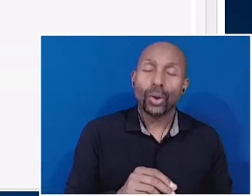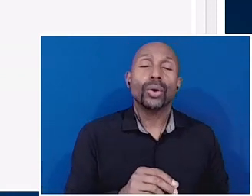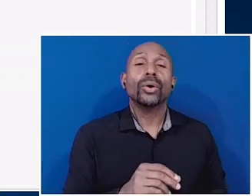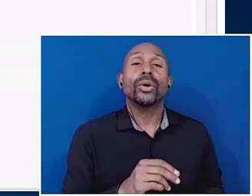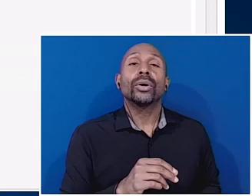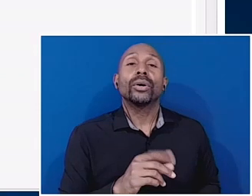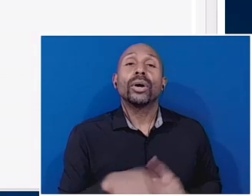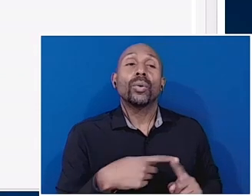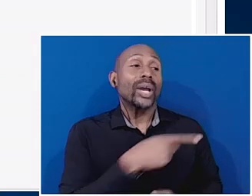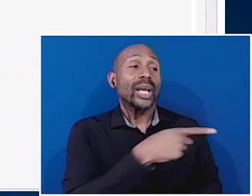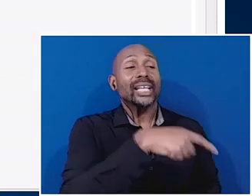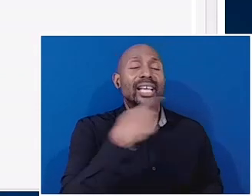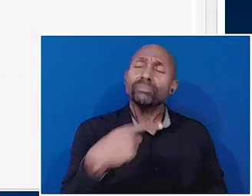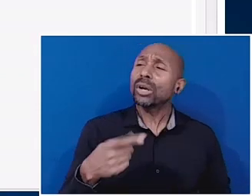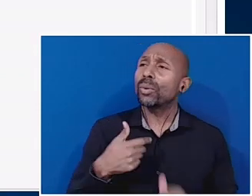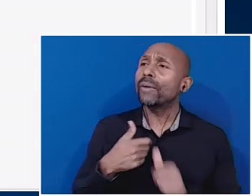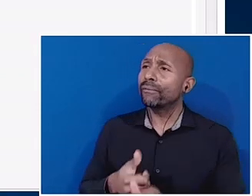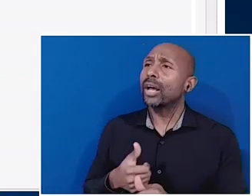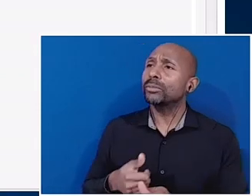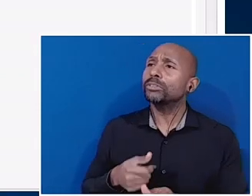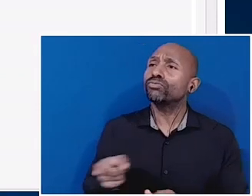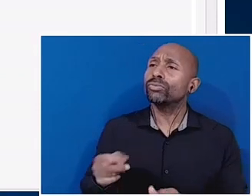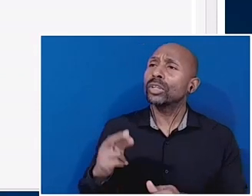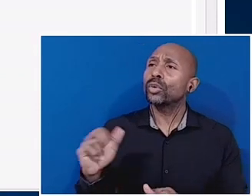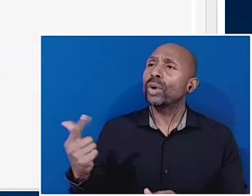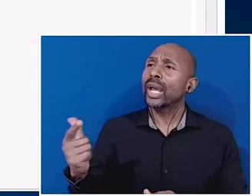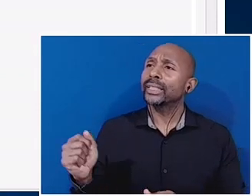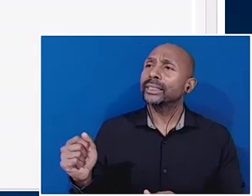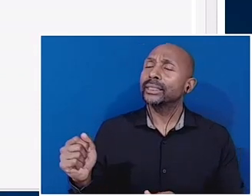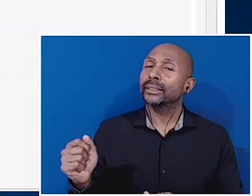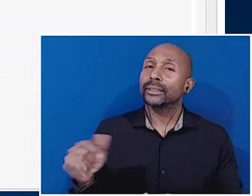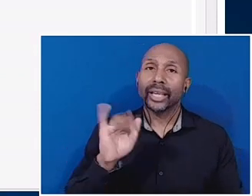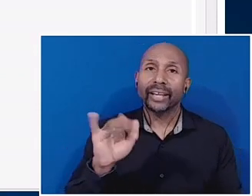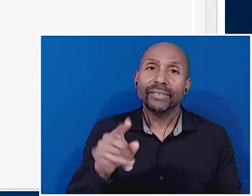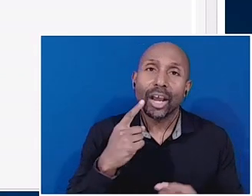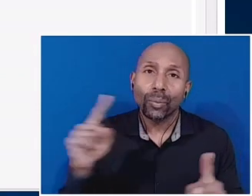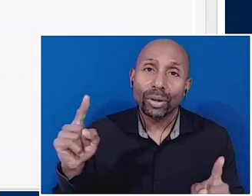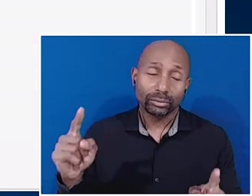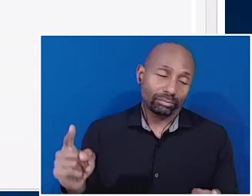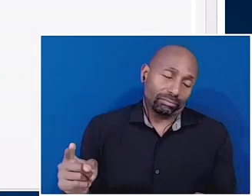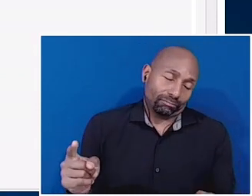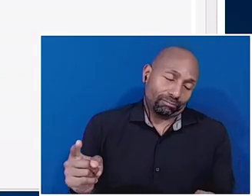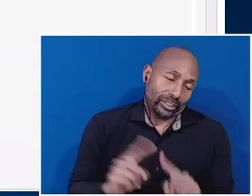regulation now. If it were working, that would be one thing. But it's not working.